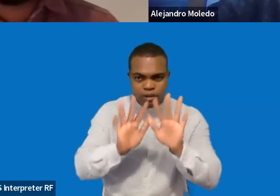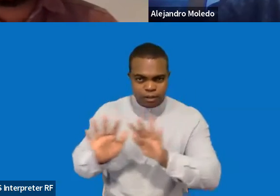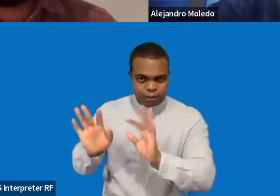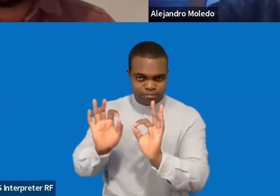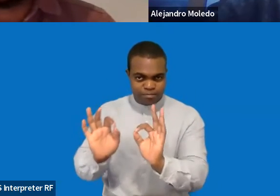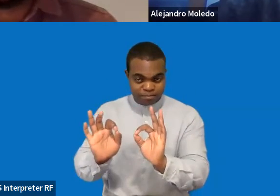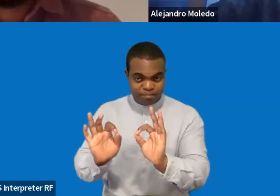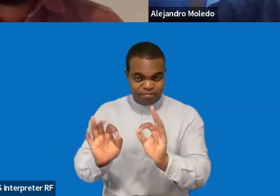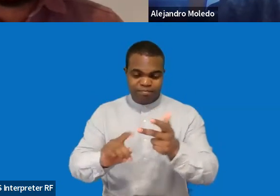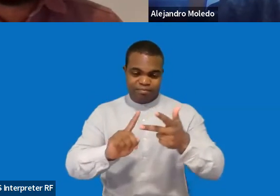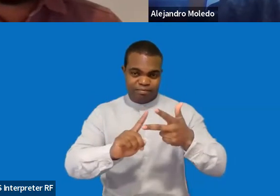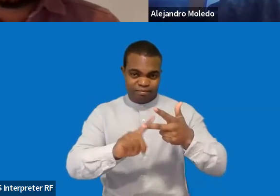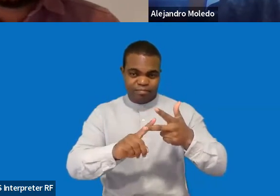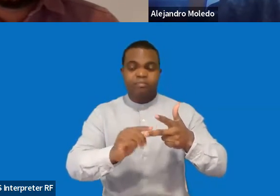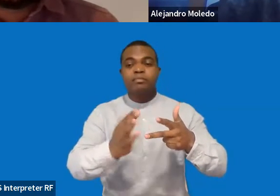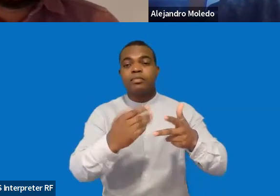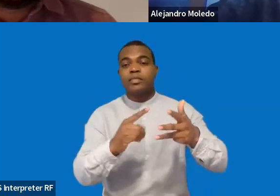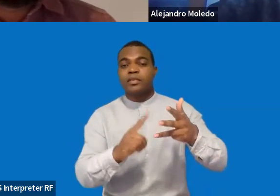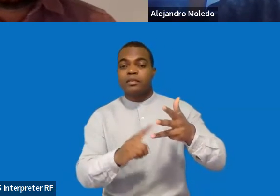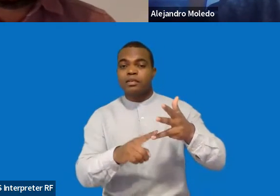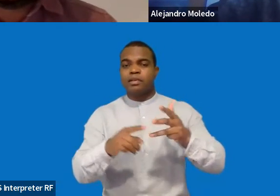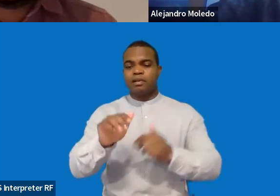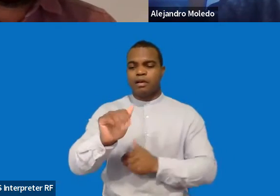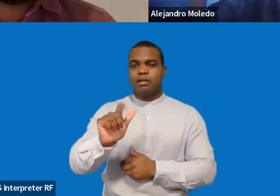Succinctly, main strengths included being a binding law,